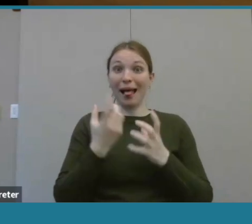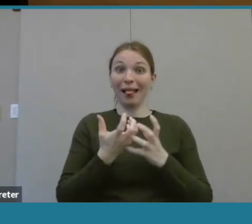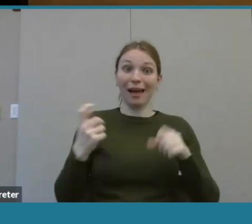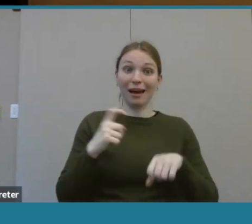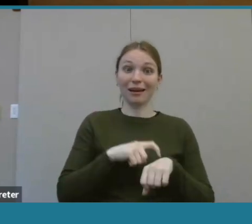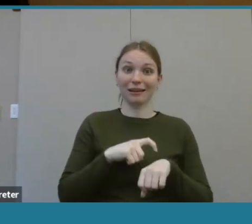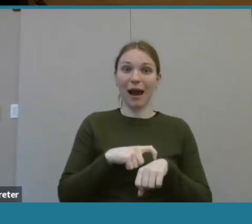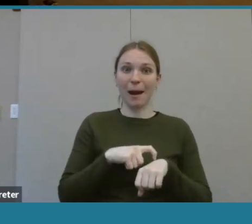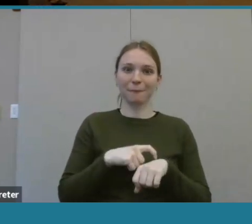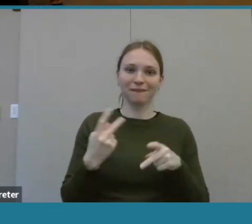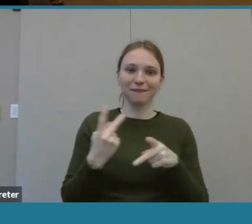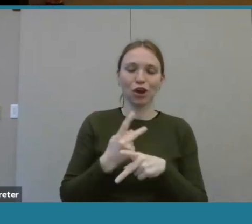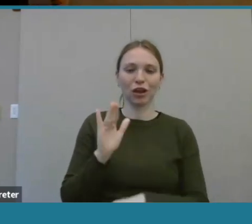Pass it off to Allison.